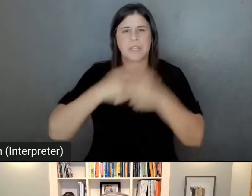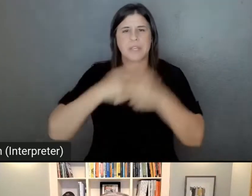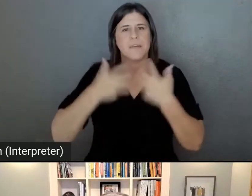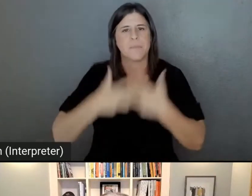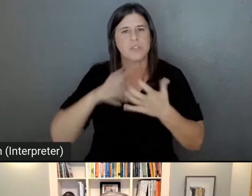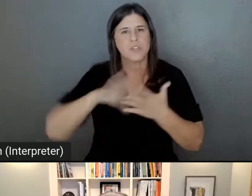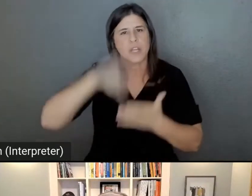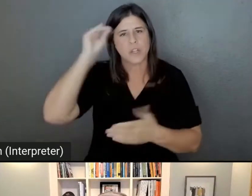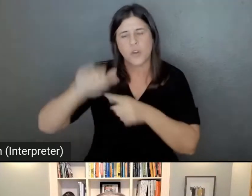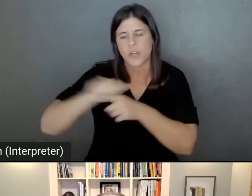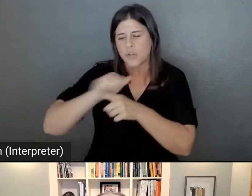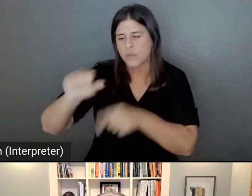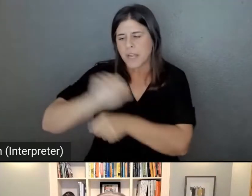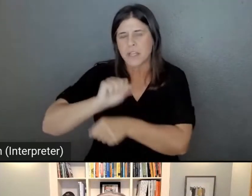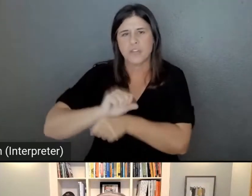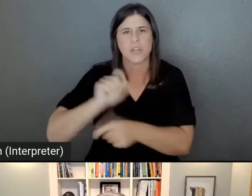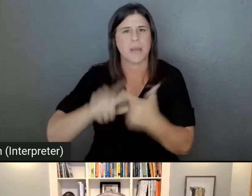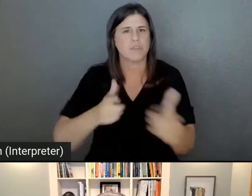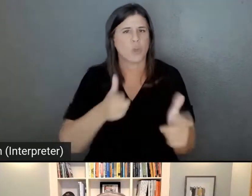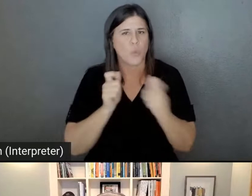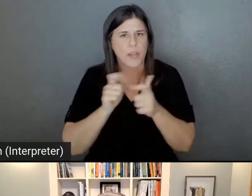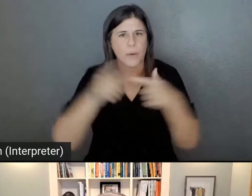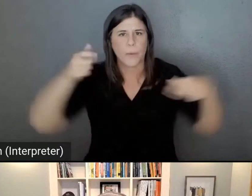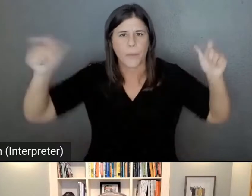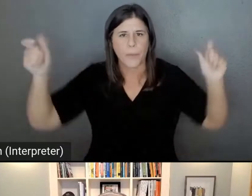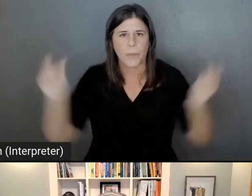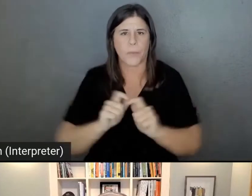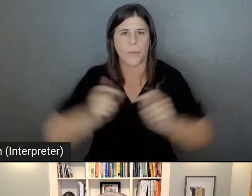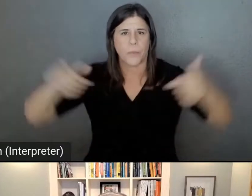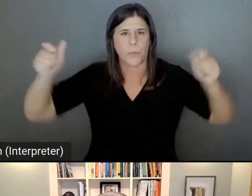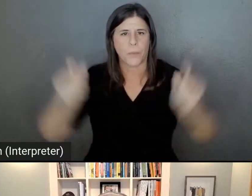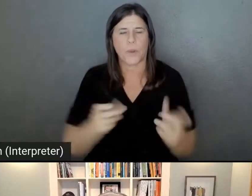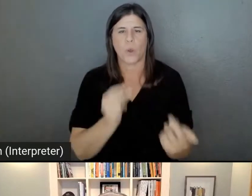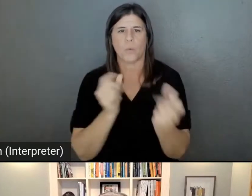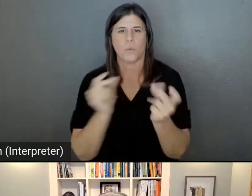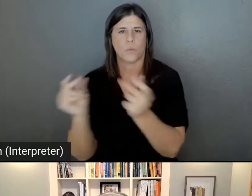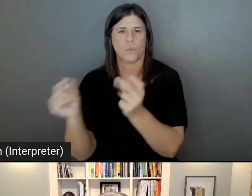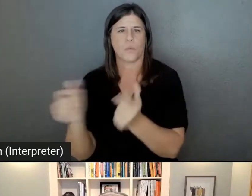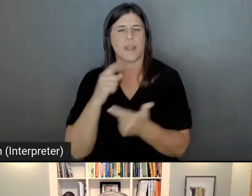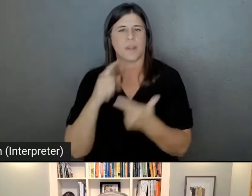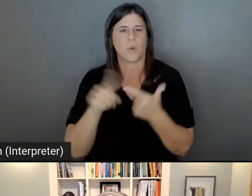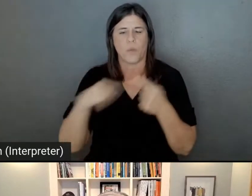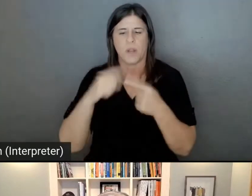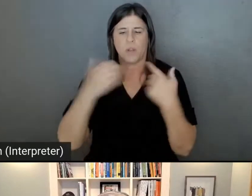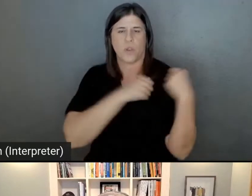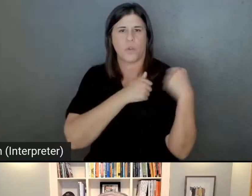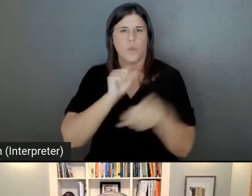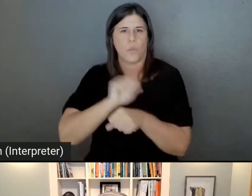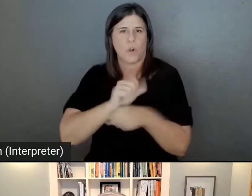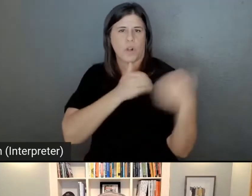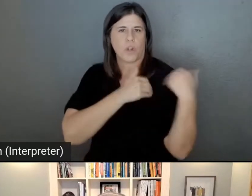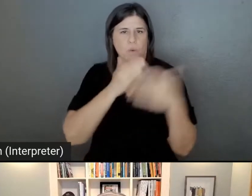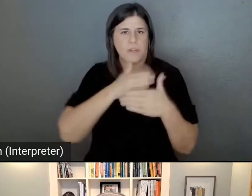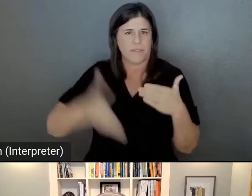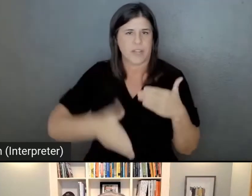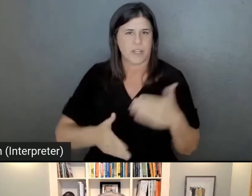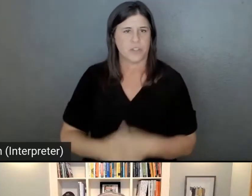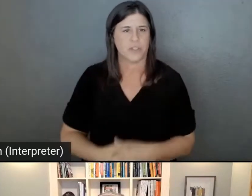really quickly, and then spin them back down just as quickly once those workloads are finished. That sounds that pretty good.